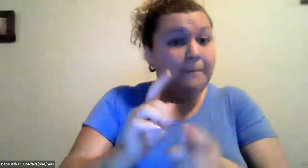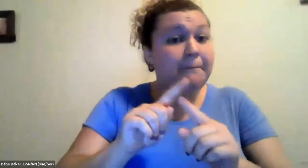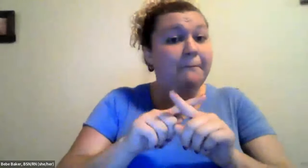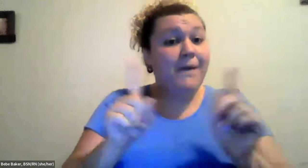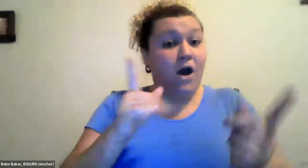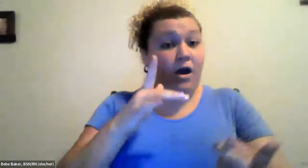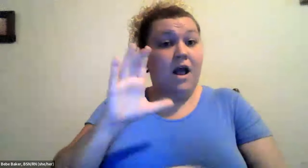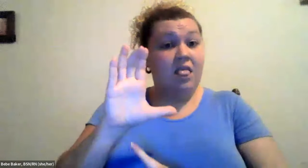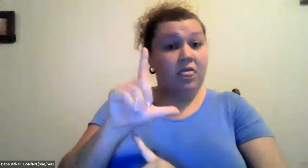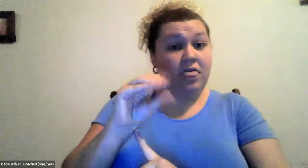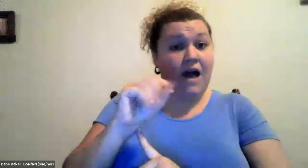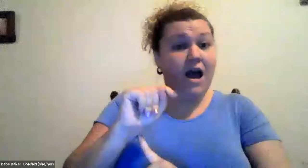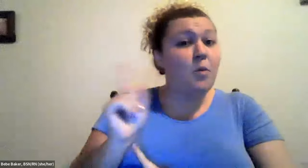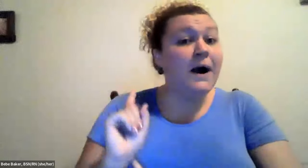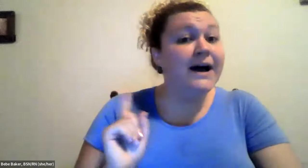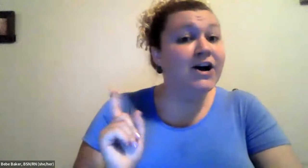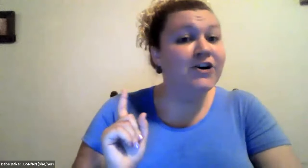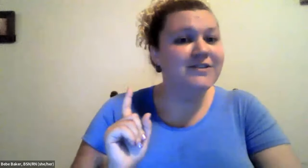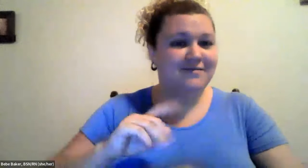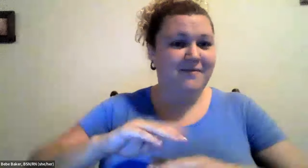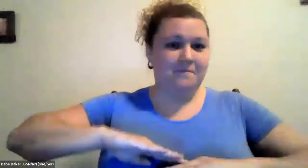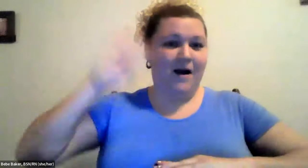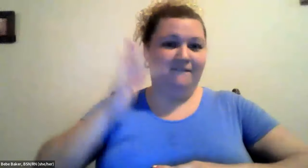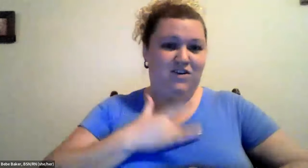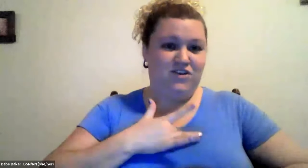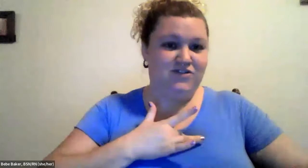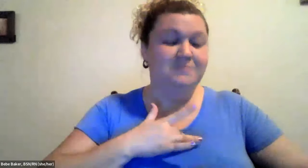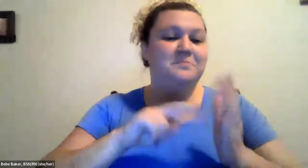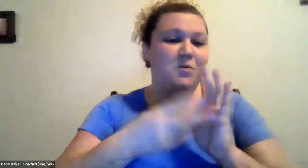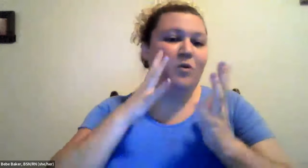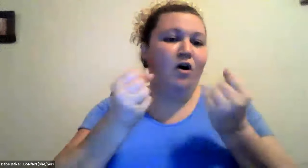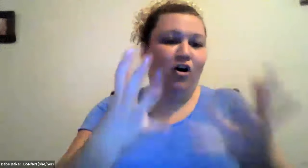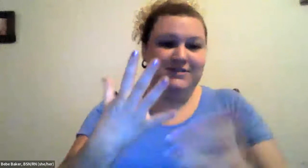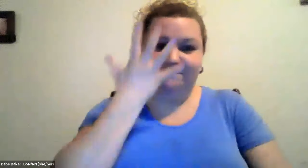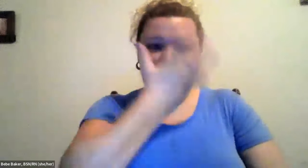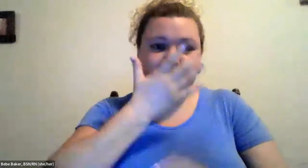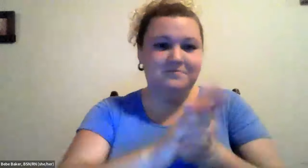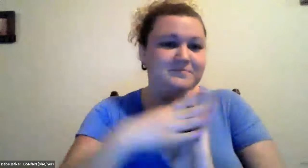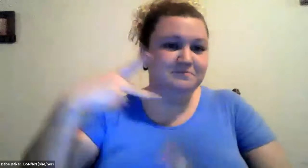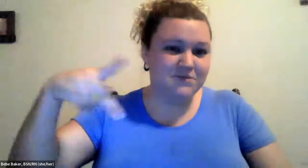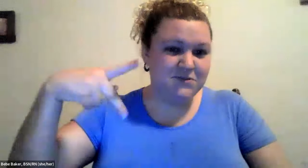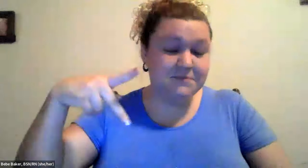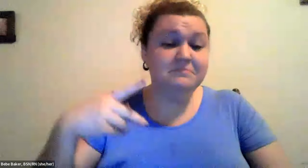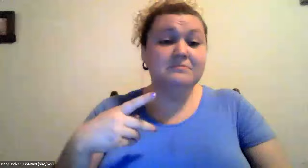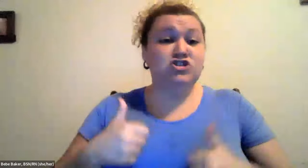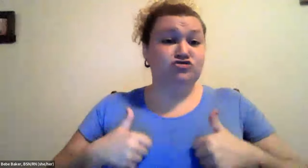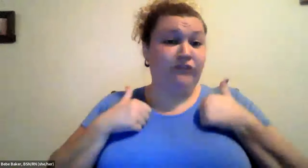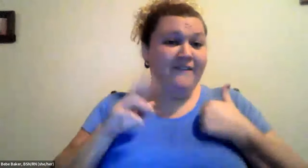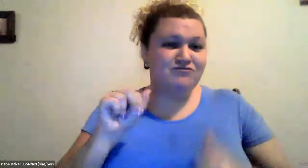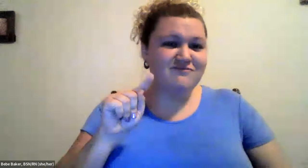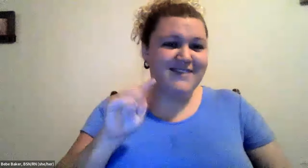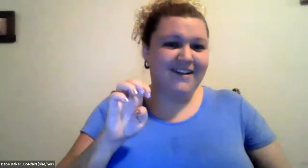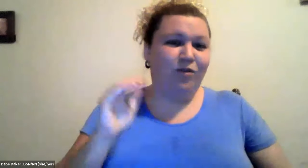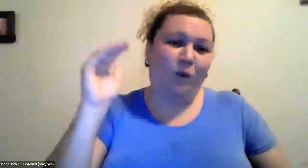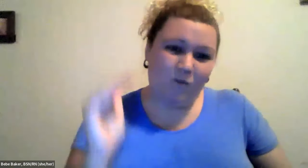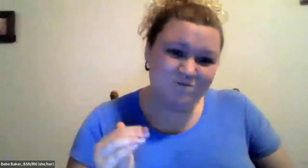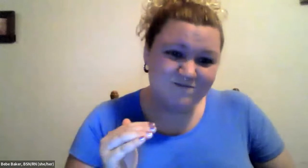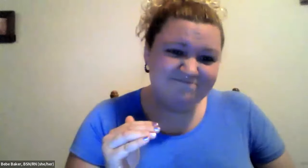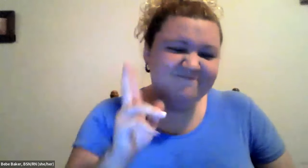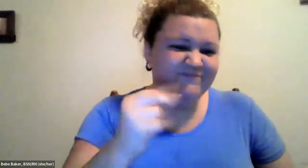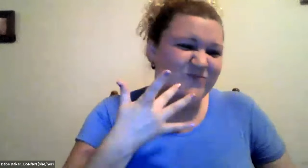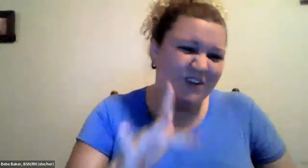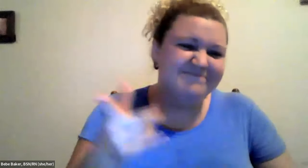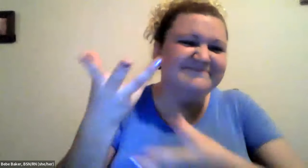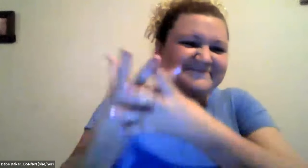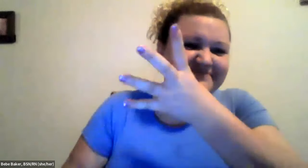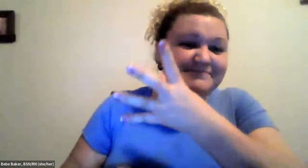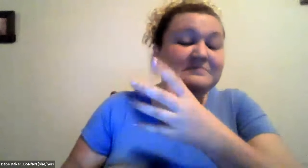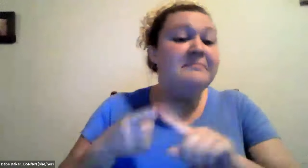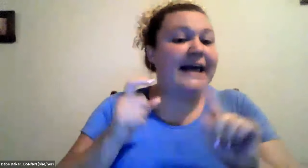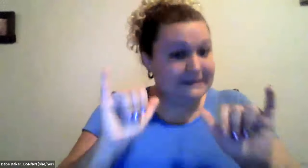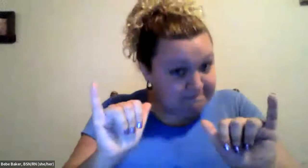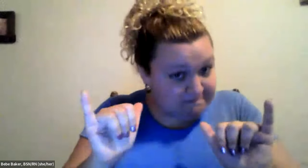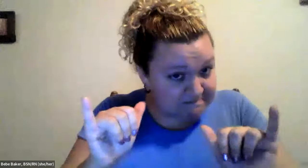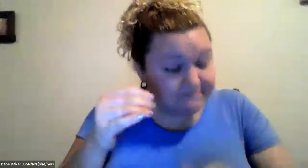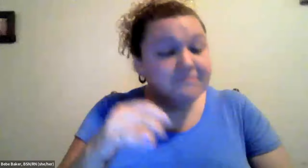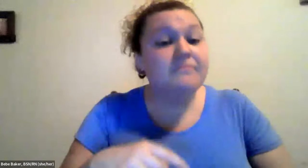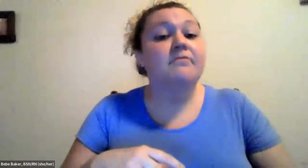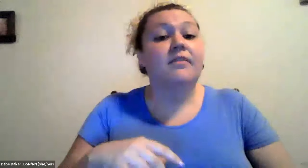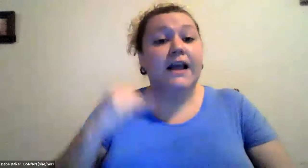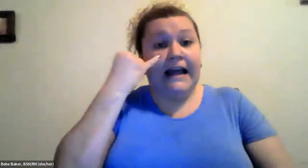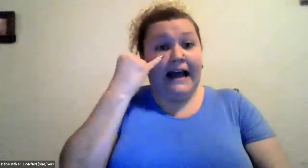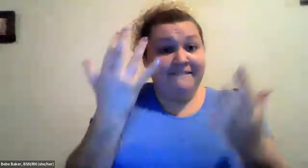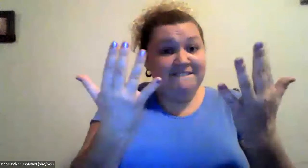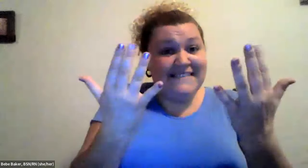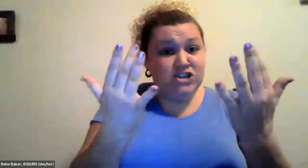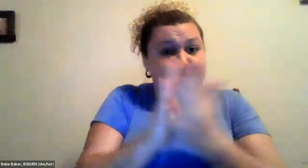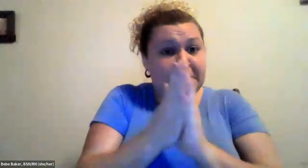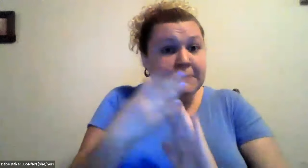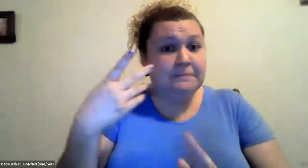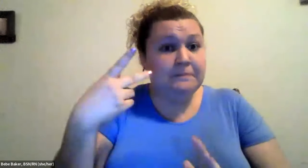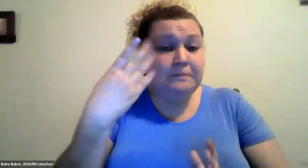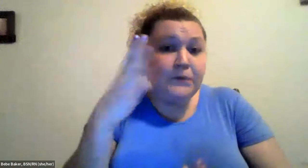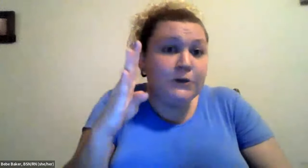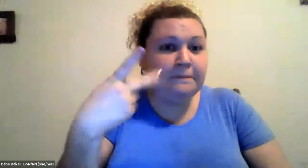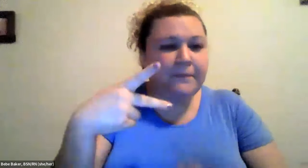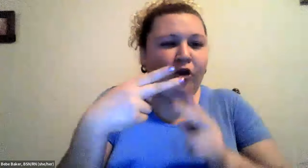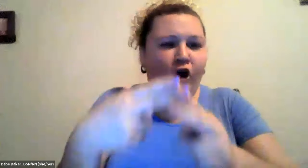Cristine Saunders: So his heart did stop but where would his clot be above the heart and that's what would cause the face to be purple so the survival rate is very low for somebody who has a clot above the heart, unfortunately, that man passed away.